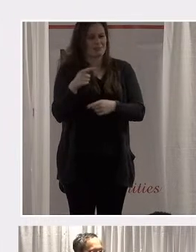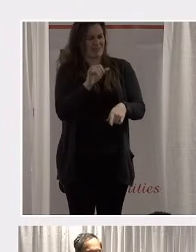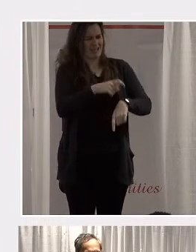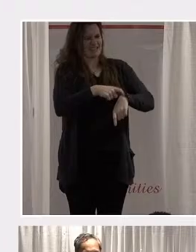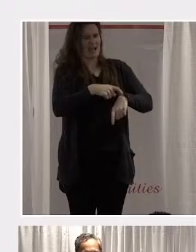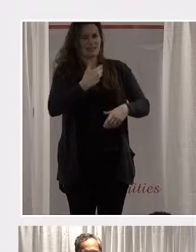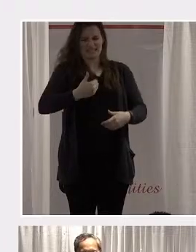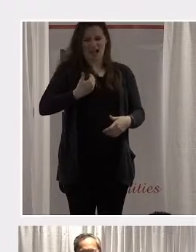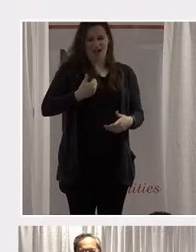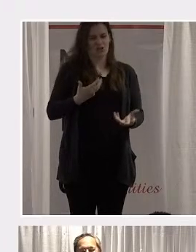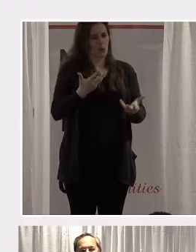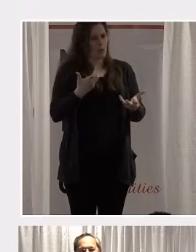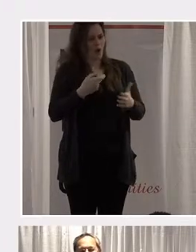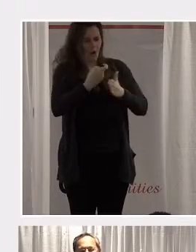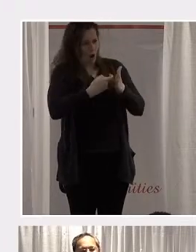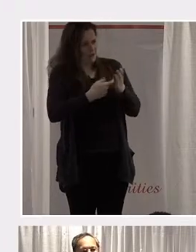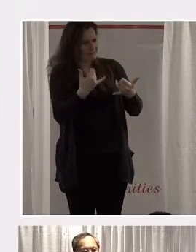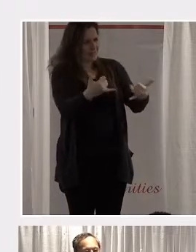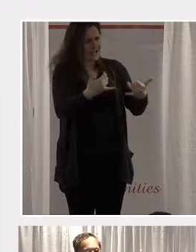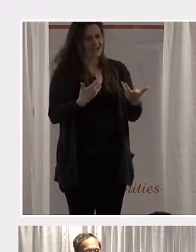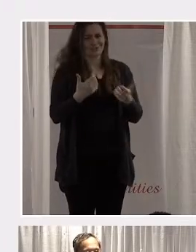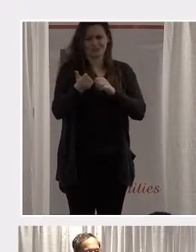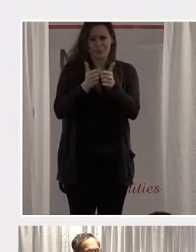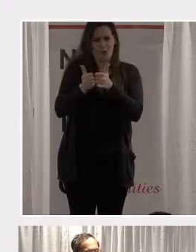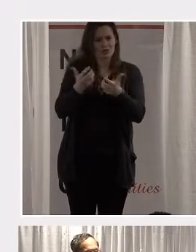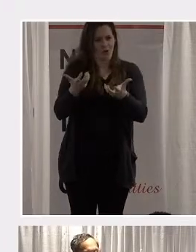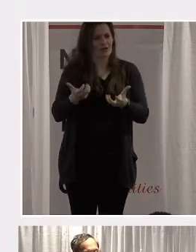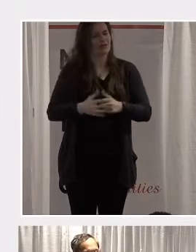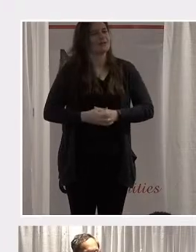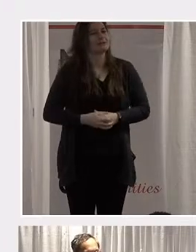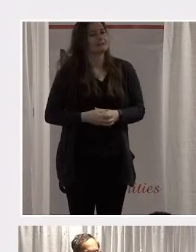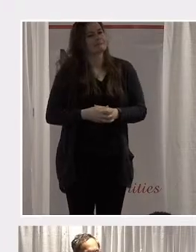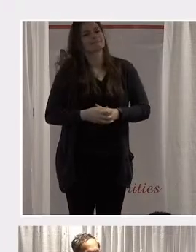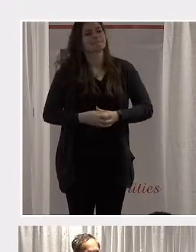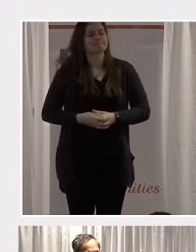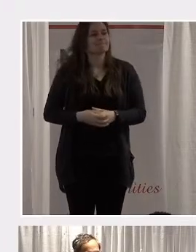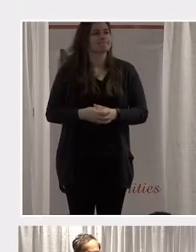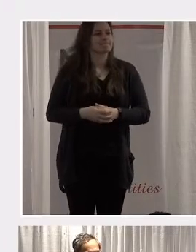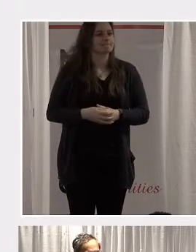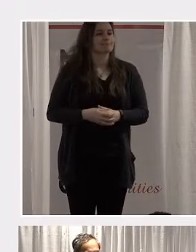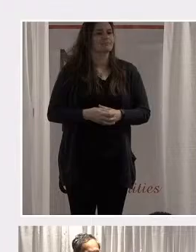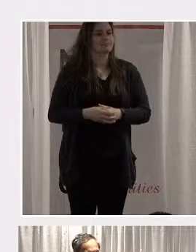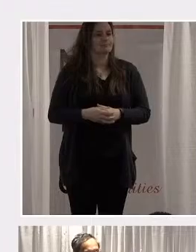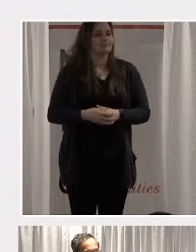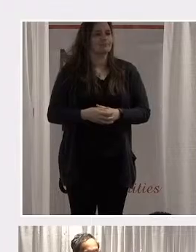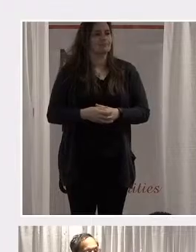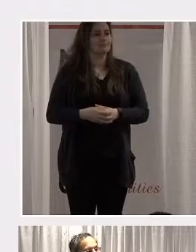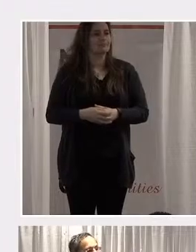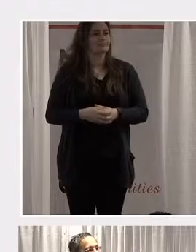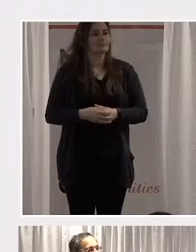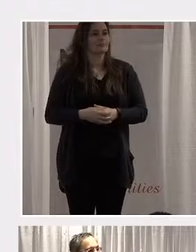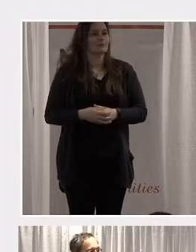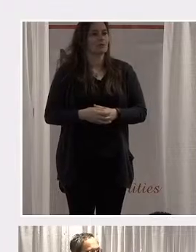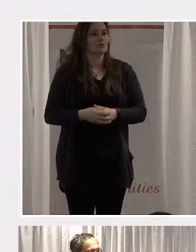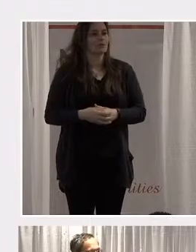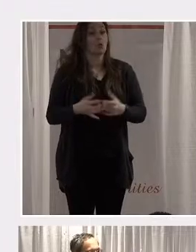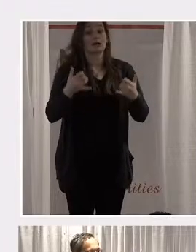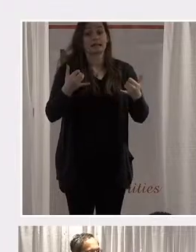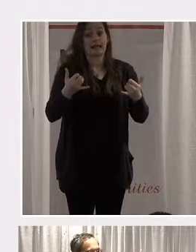AND YOU WANT TO PLAY SPORTS. SO I CAME OUT OF THAT WITH BEING -- SO I AM LEGALLY BLIND IN MY LEFT EYE.